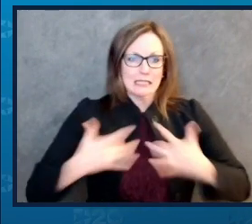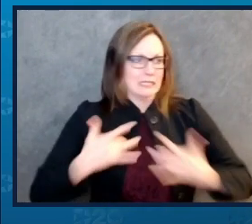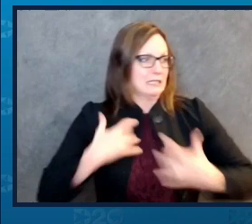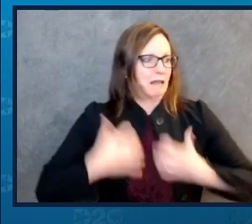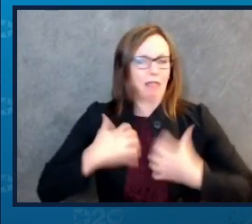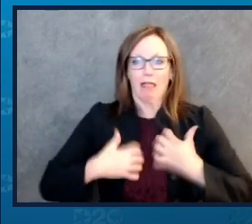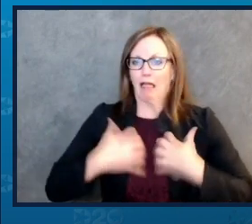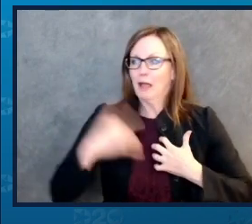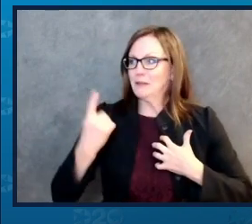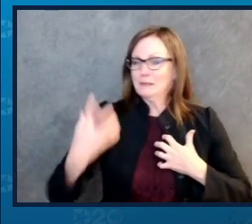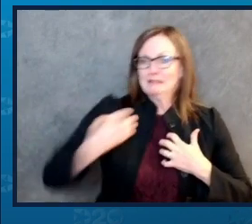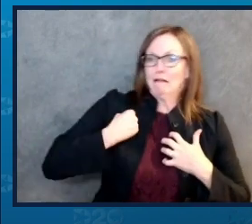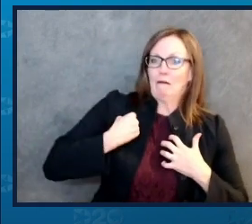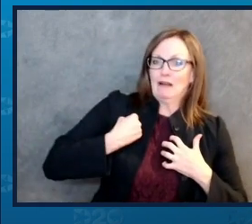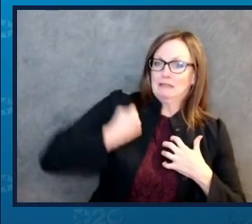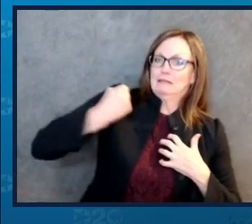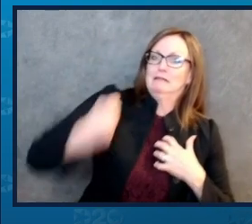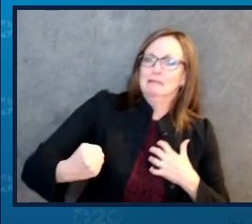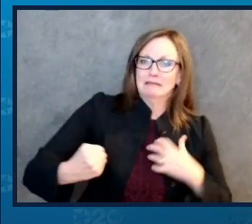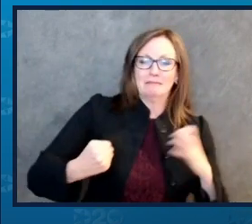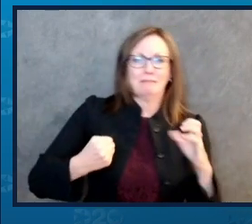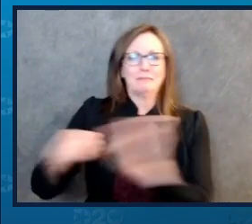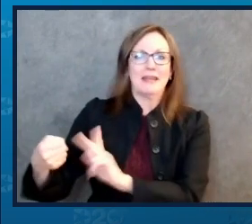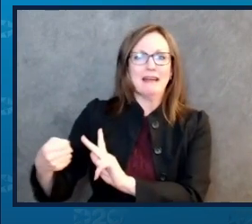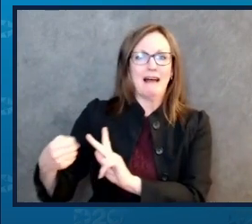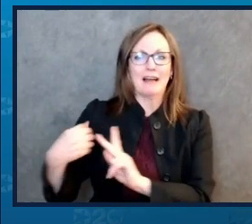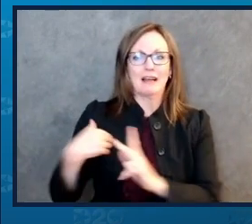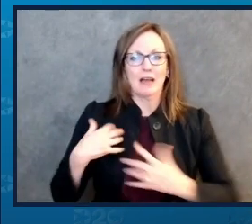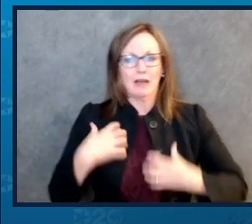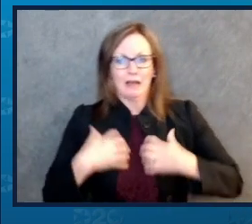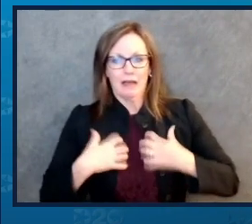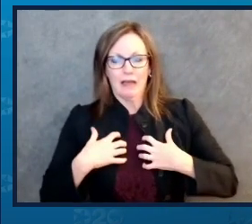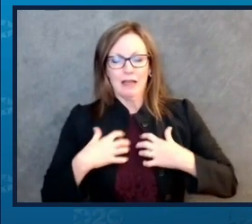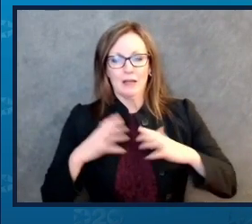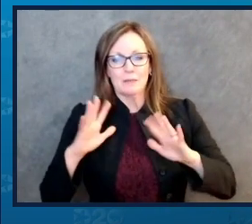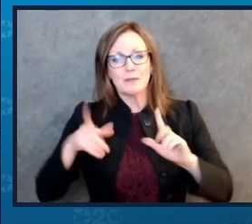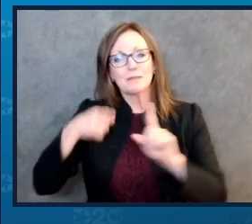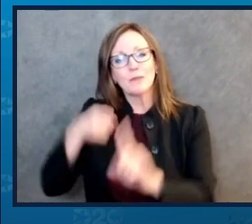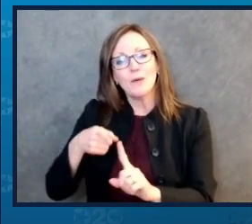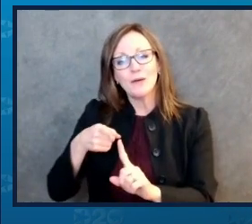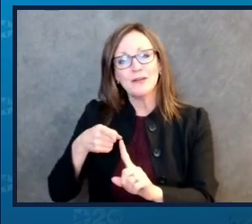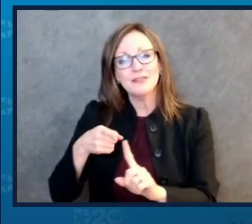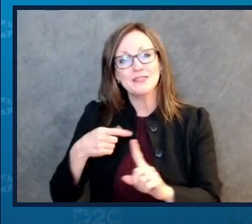WITH WERE AFRAID THEY WOULD FIND US AND DETAIN US. SHE HAD TO SAVE OUR DAUGHTER. OUR HOME IS HERE. NORTH CAROLINA KNICKS ALL I